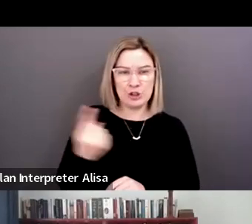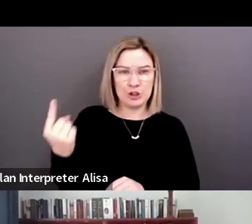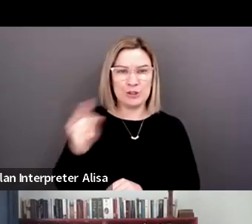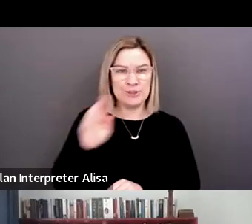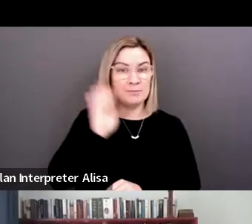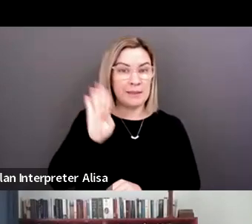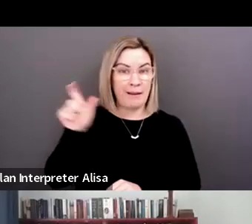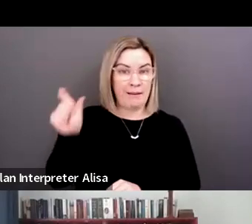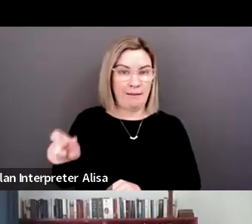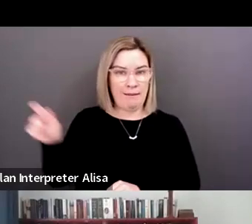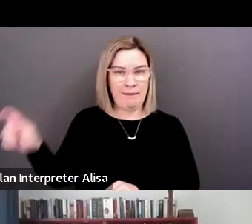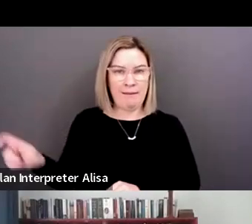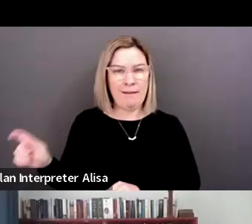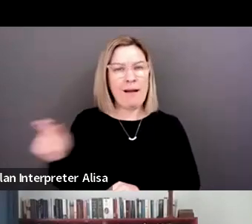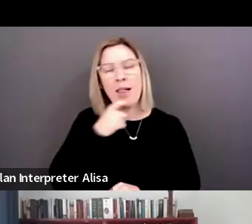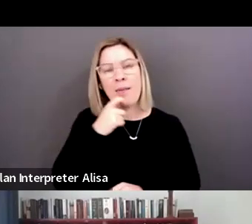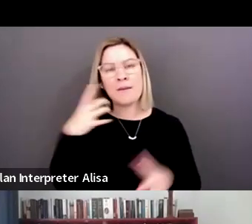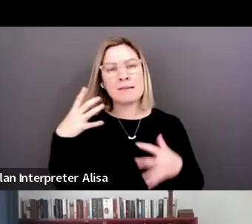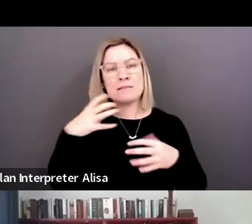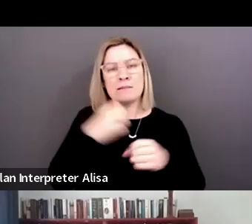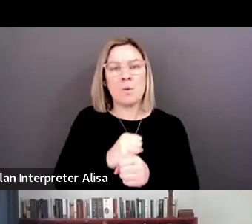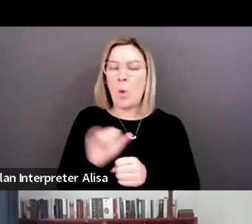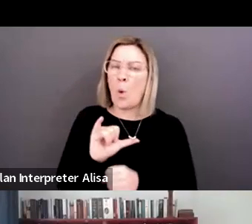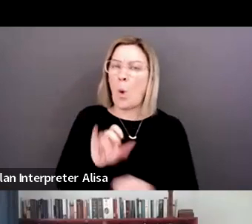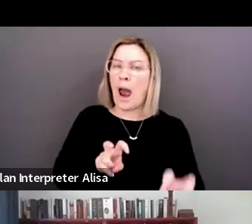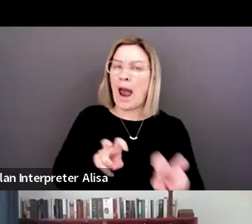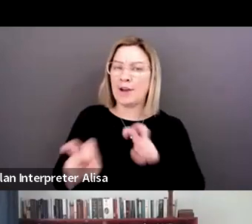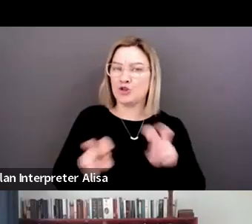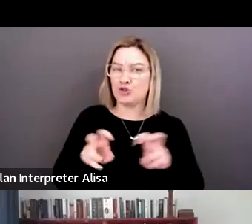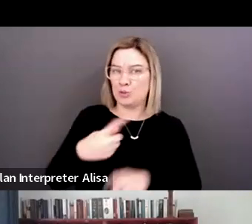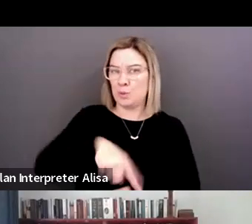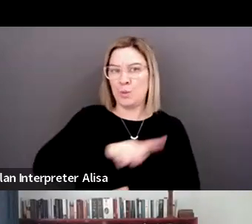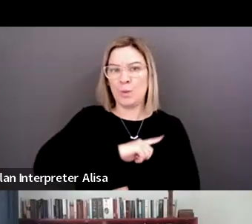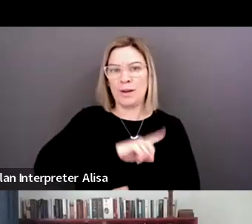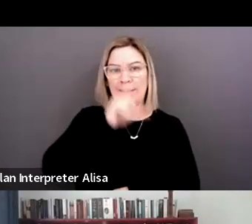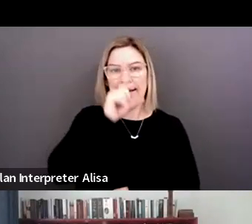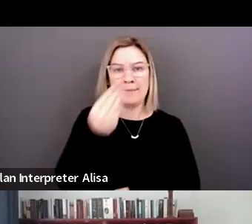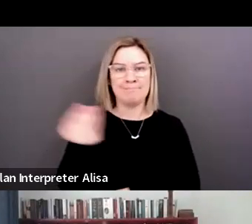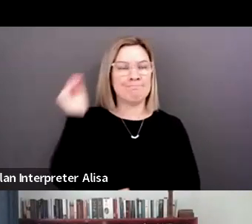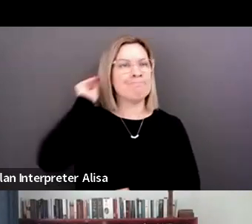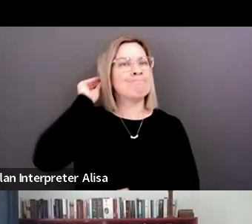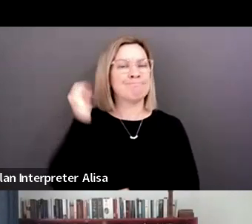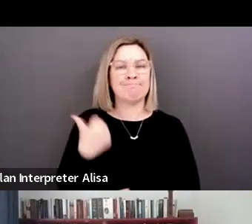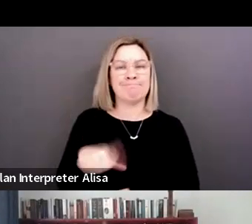So, in a moment, I will jump to that. But I would like first to just